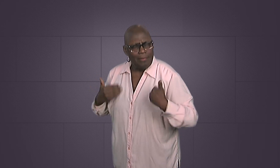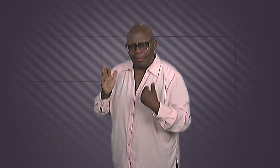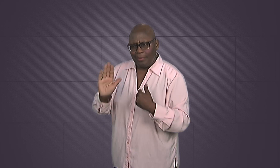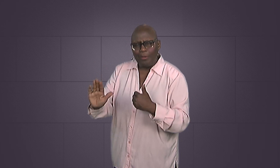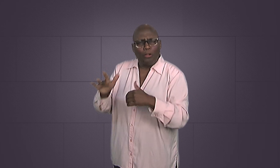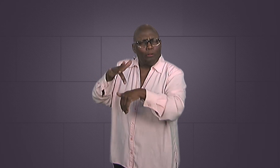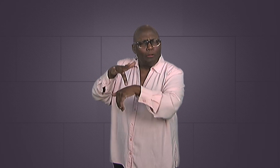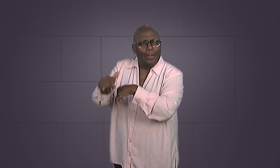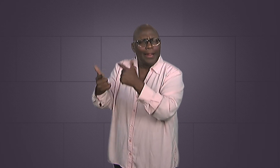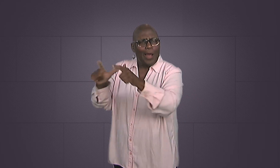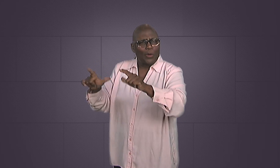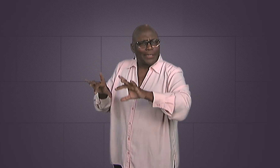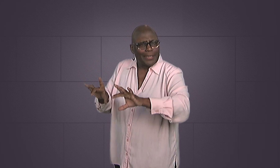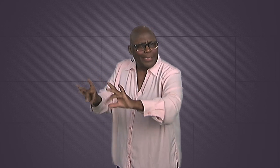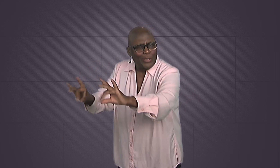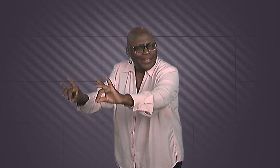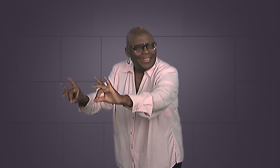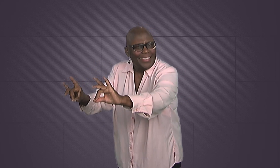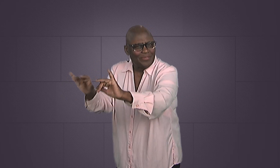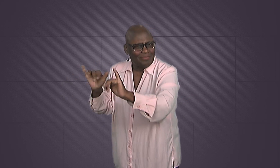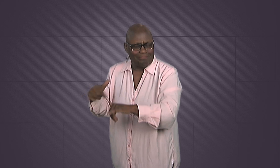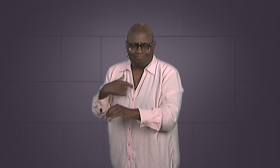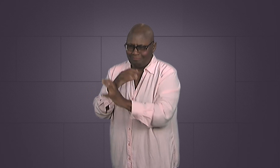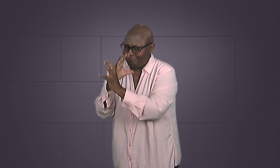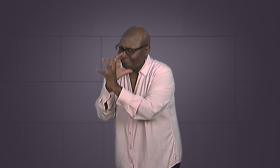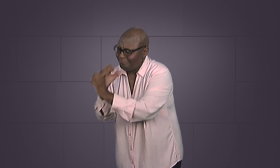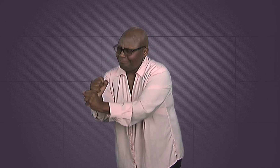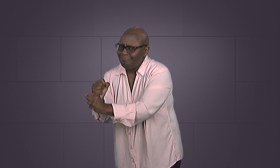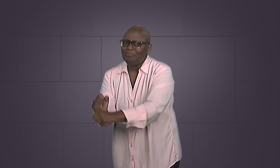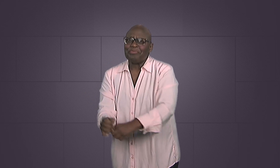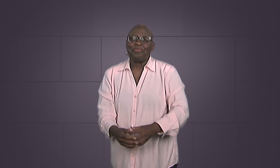for children who are deaf and hard of hearing.